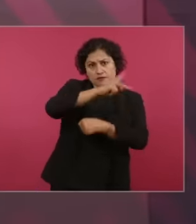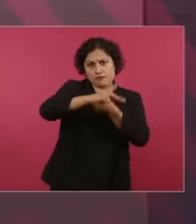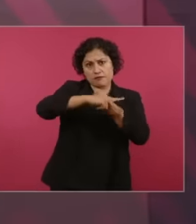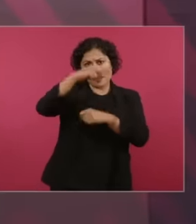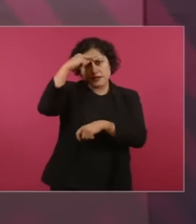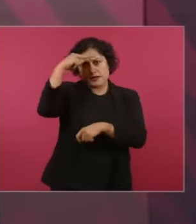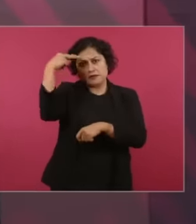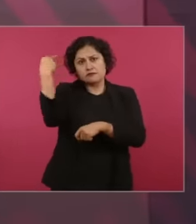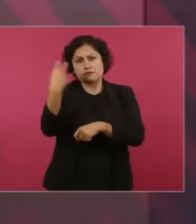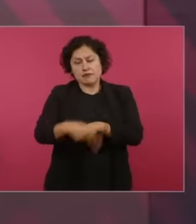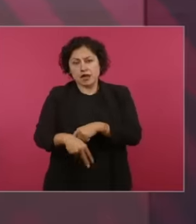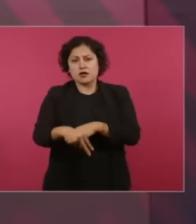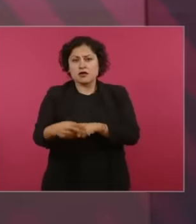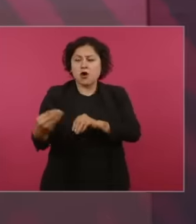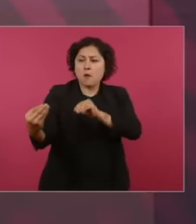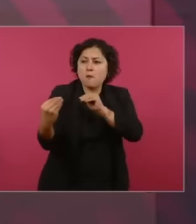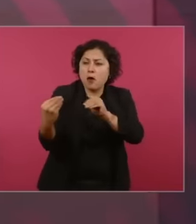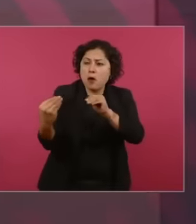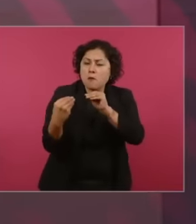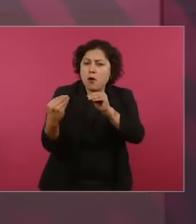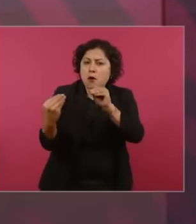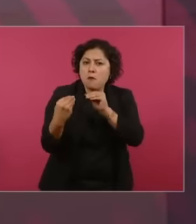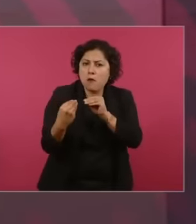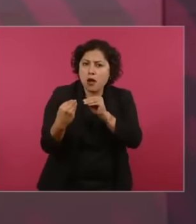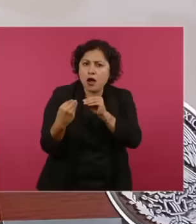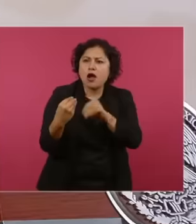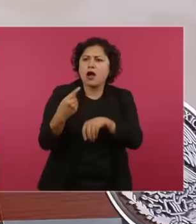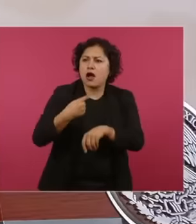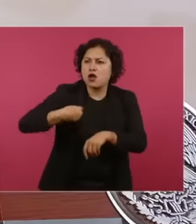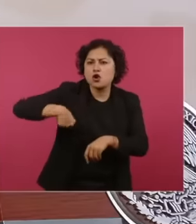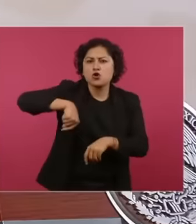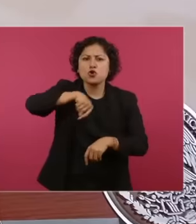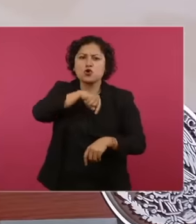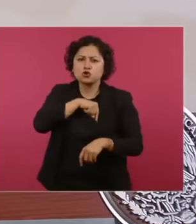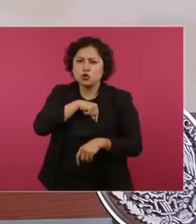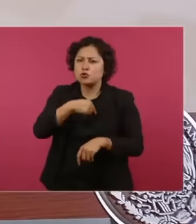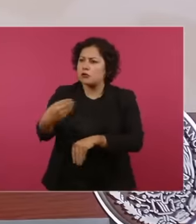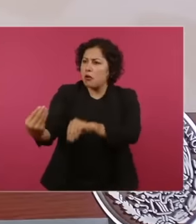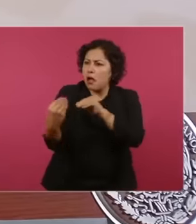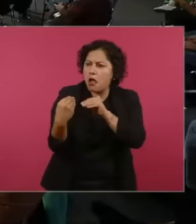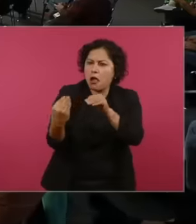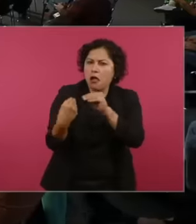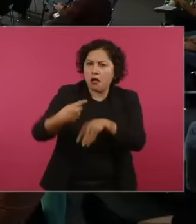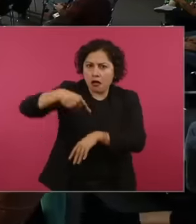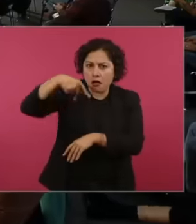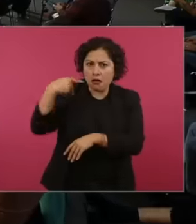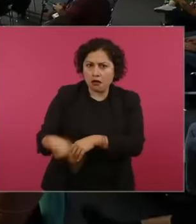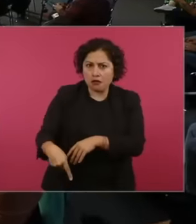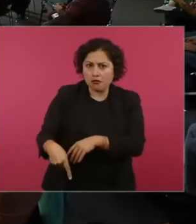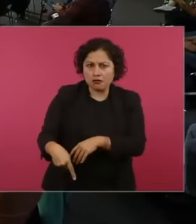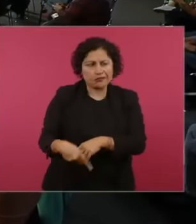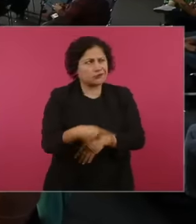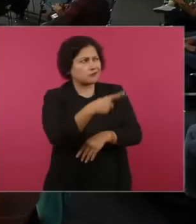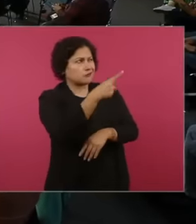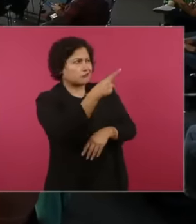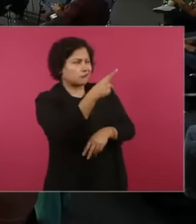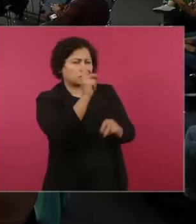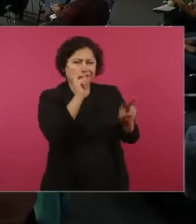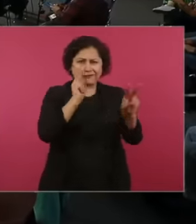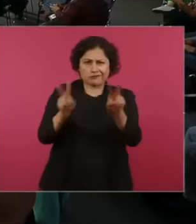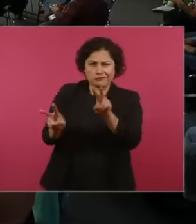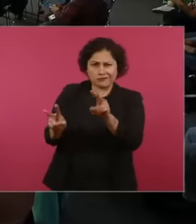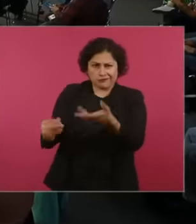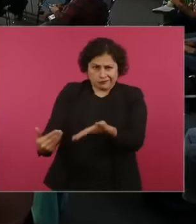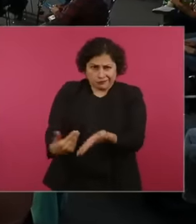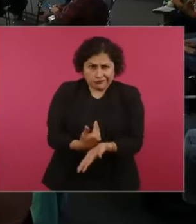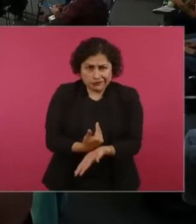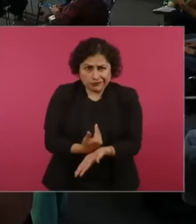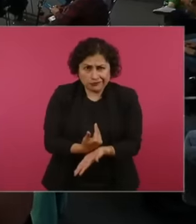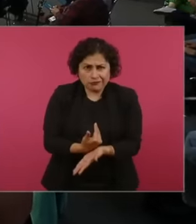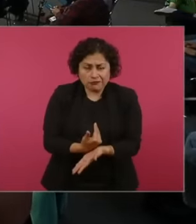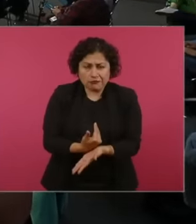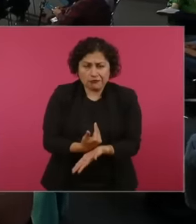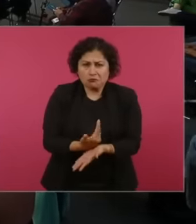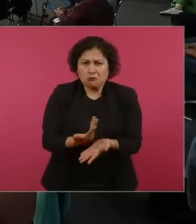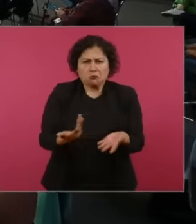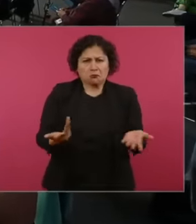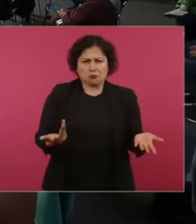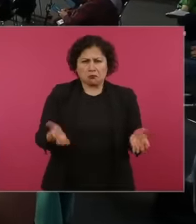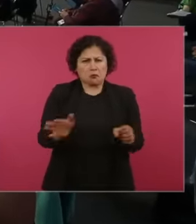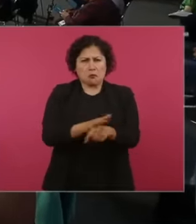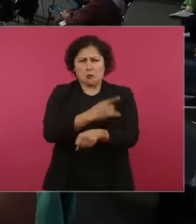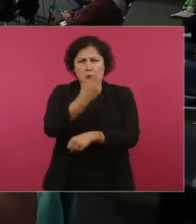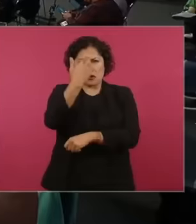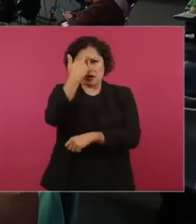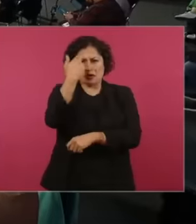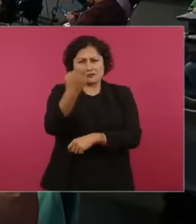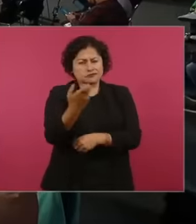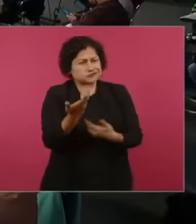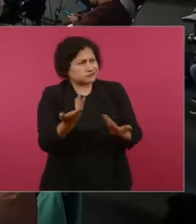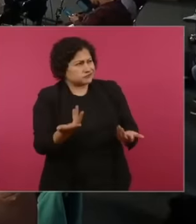with the judiciary Who are they to intervene What is the